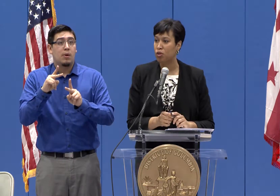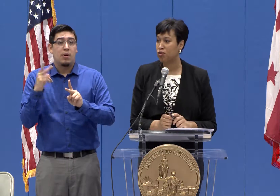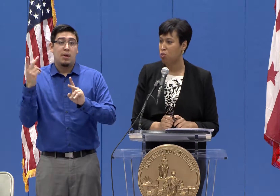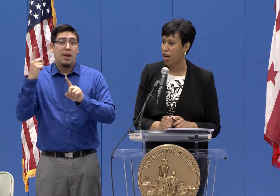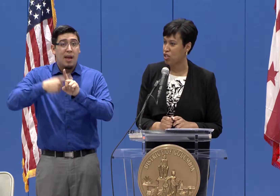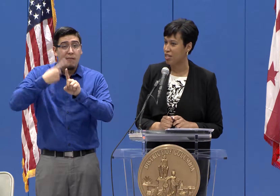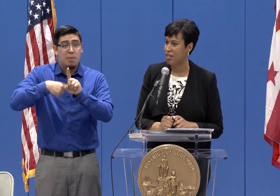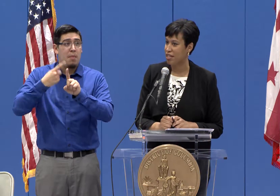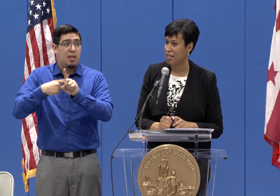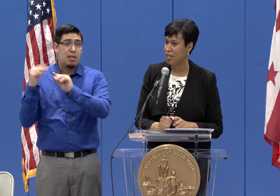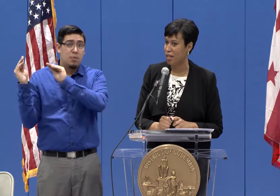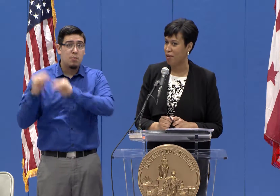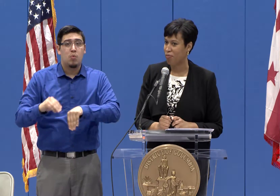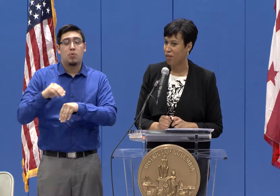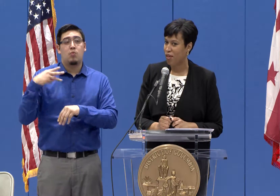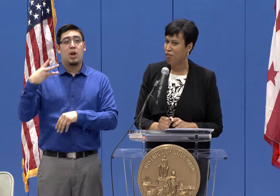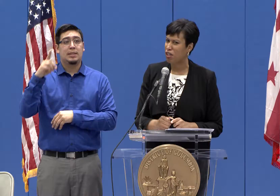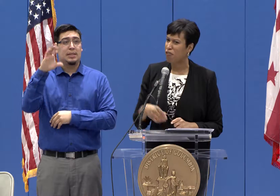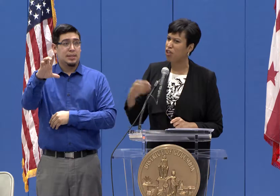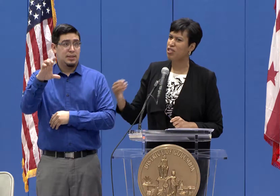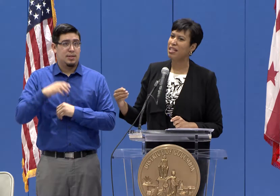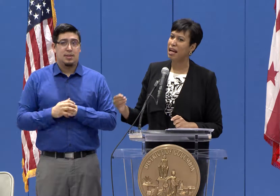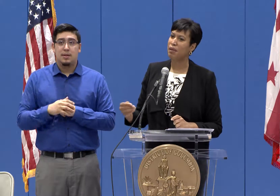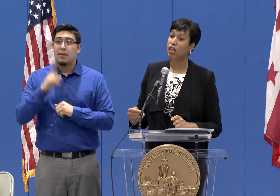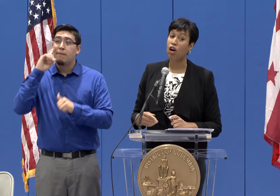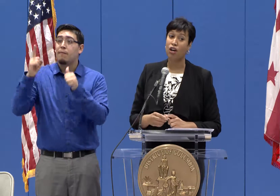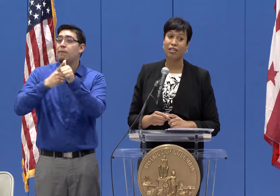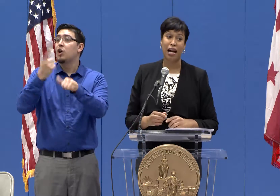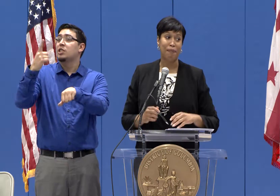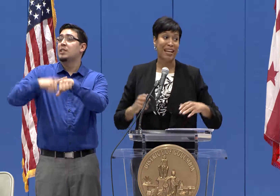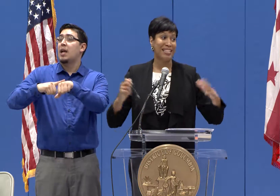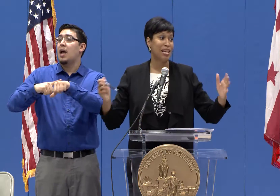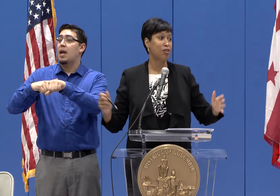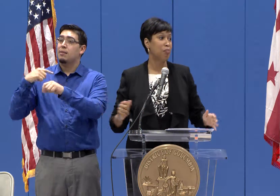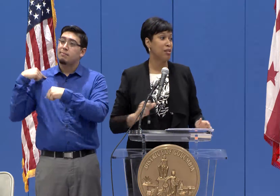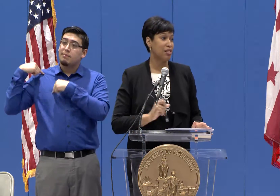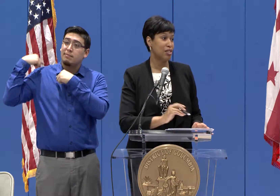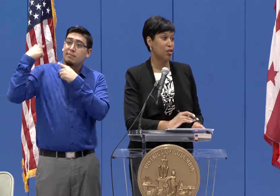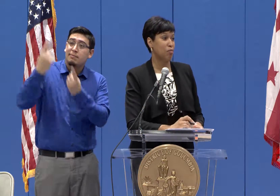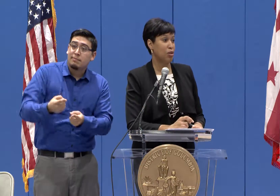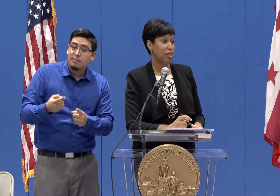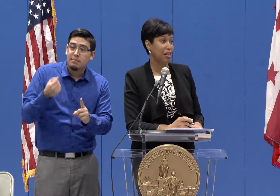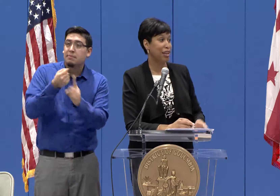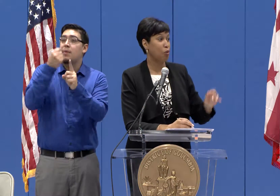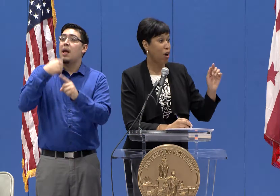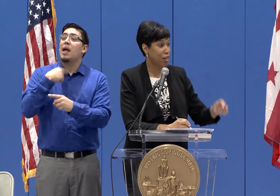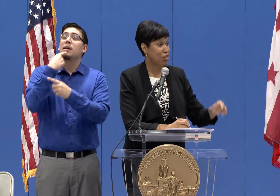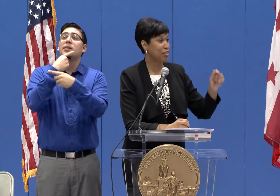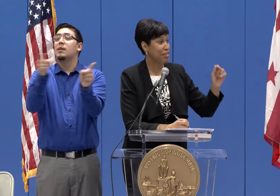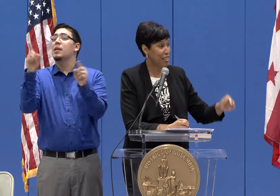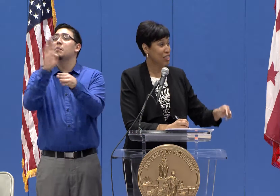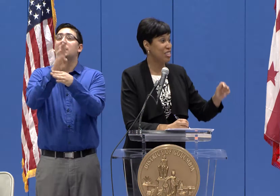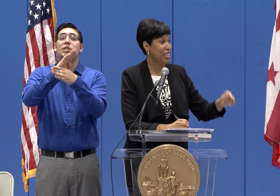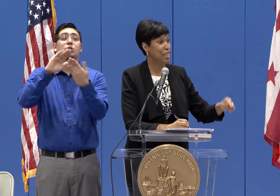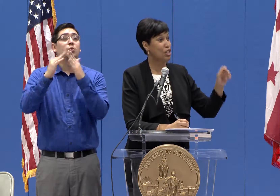MOVE TO WASHINGTON, D.C. FOR THE FIRST TIME IN A LONG TIME I CAN TELL THE BUSINESS COMMUNITY THAT WASHINGTON, D.C.,